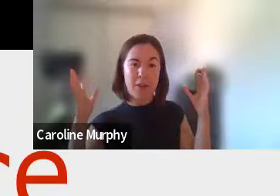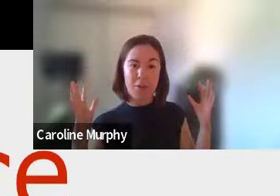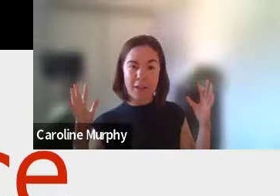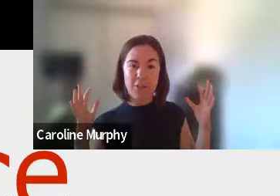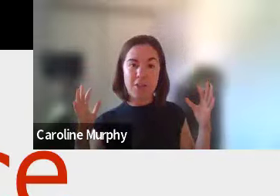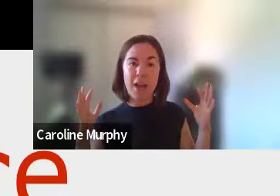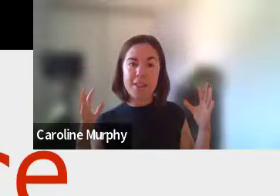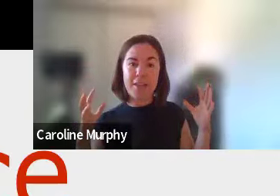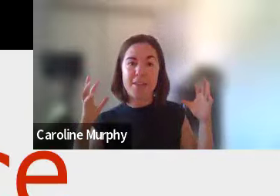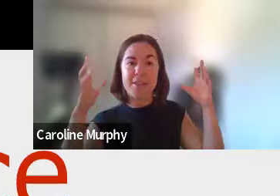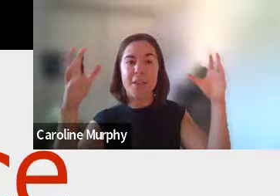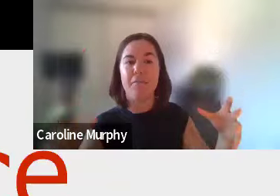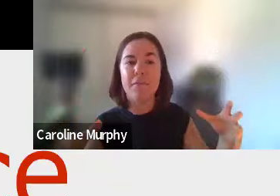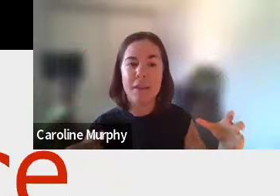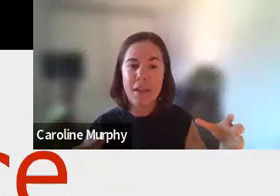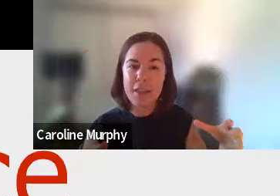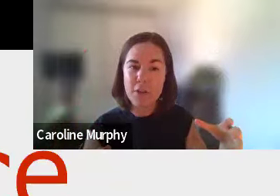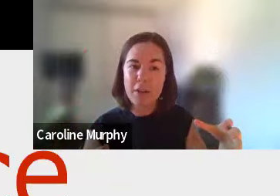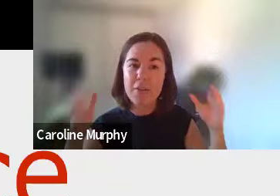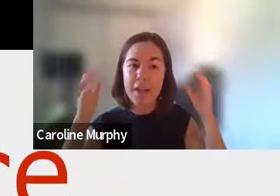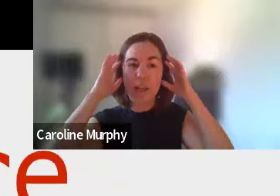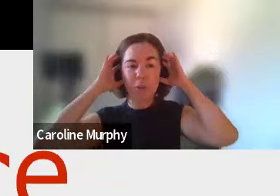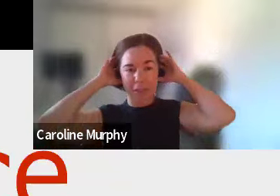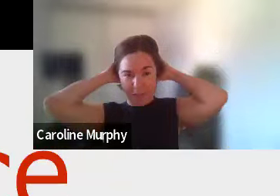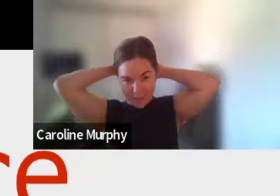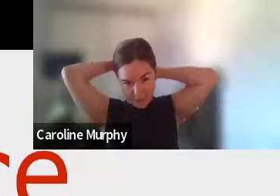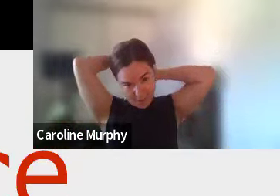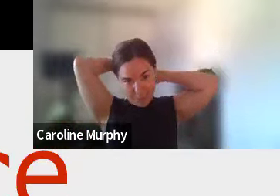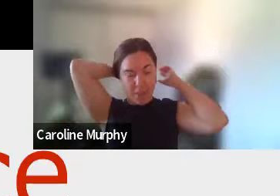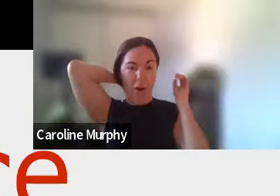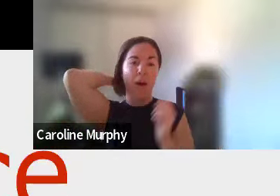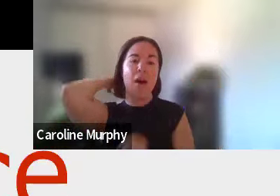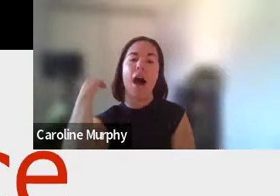trying to affect change outside of the system and then trying to affect change within the system. So